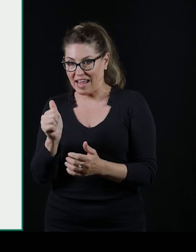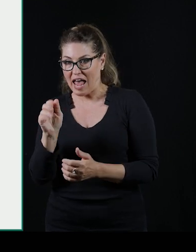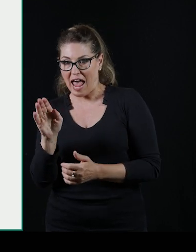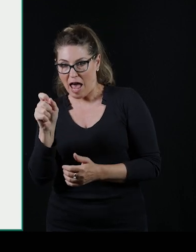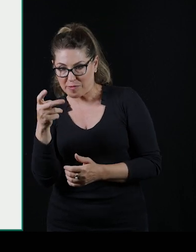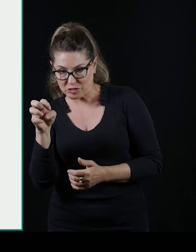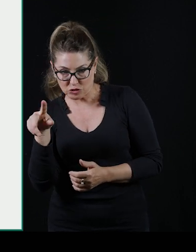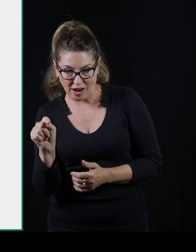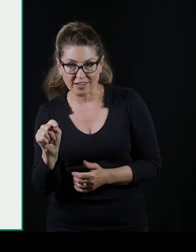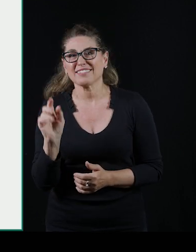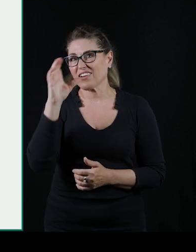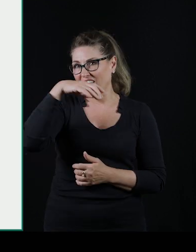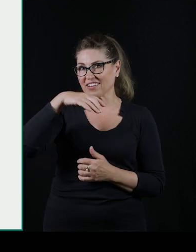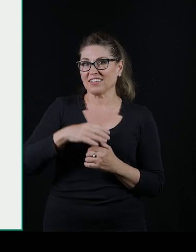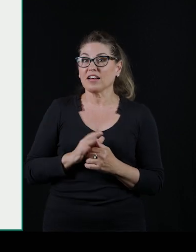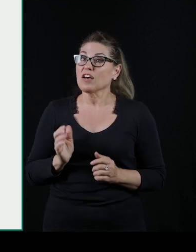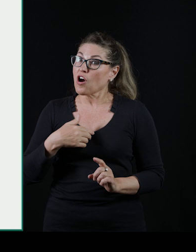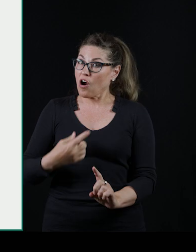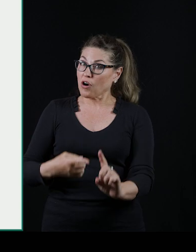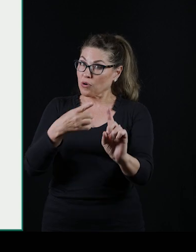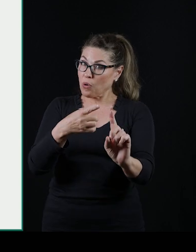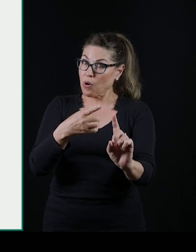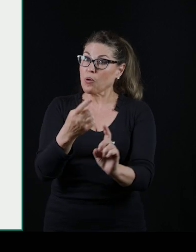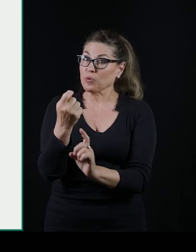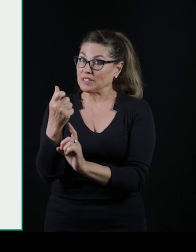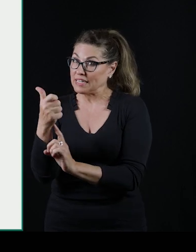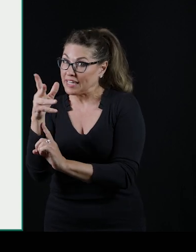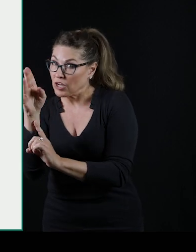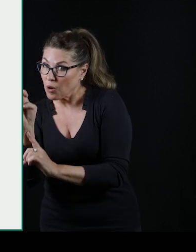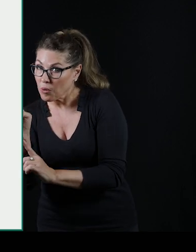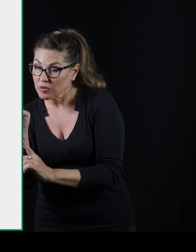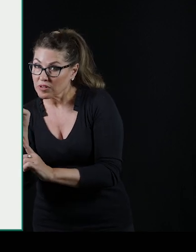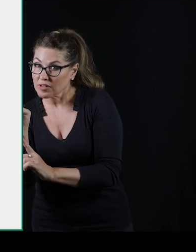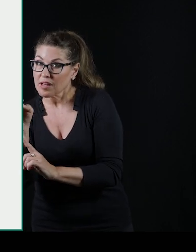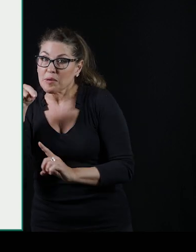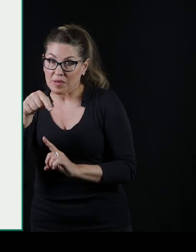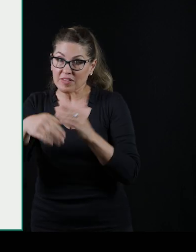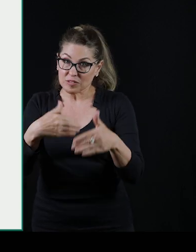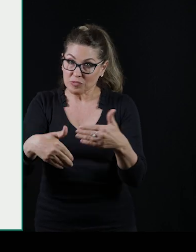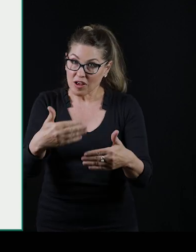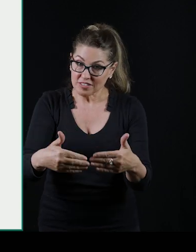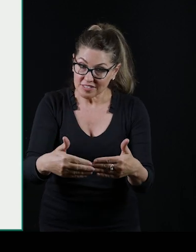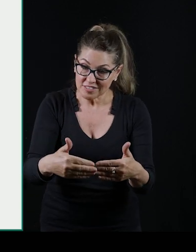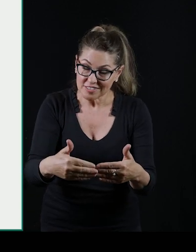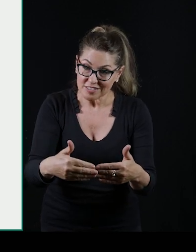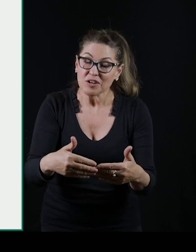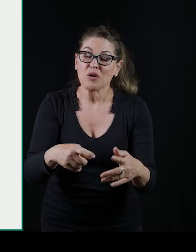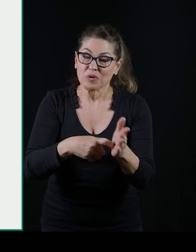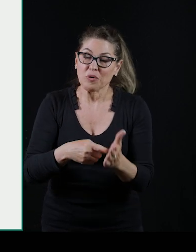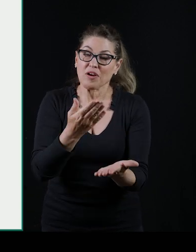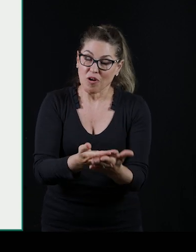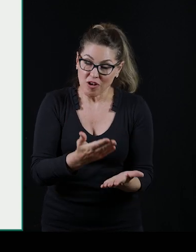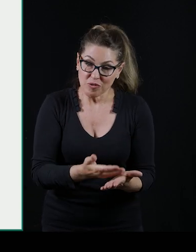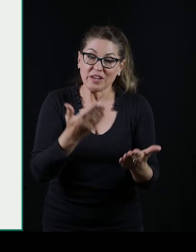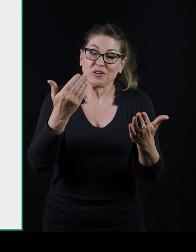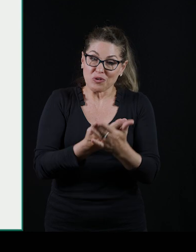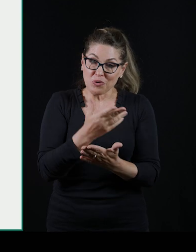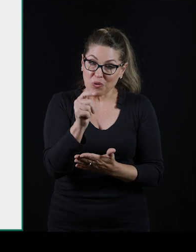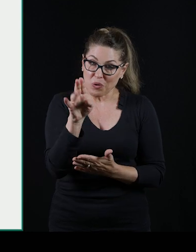So this was a little odd, even though our goal here is to delete a whole lot of code. This process actually required authoring a whole lot of new code.